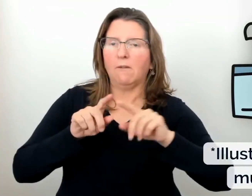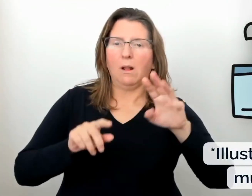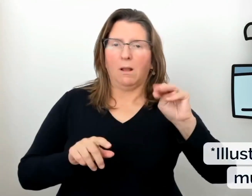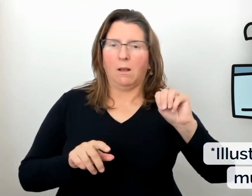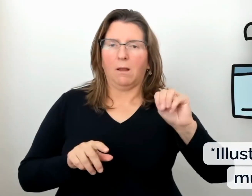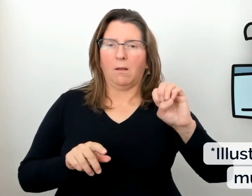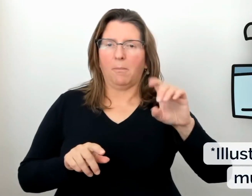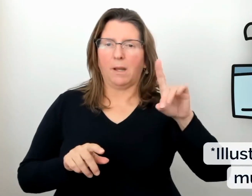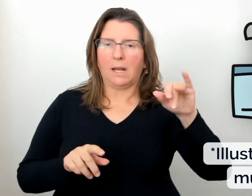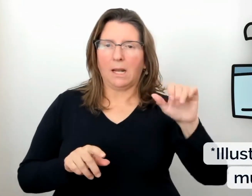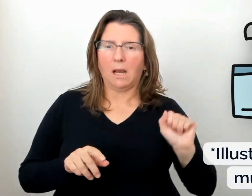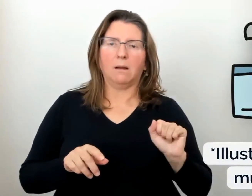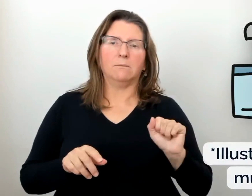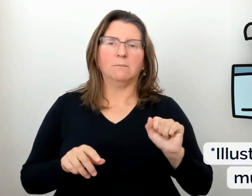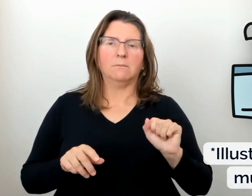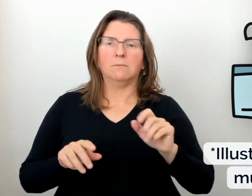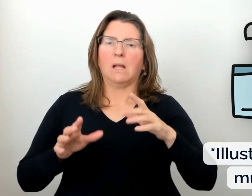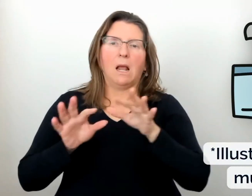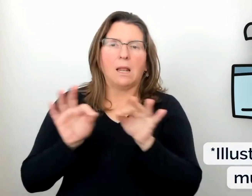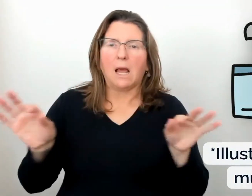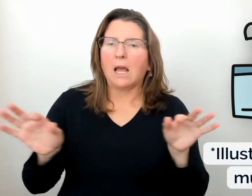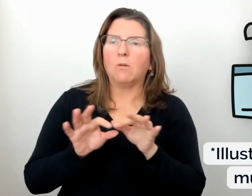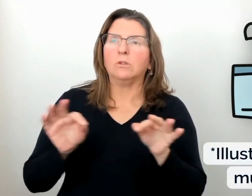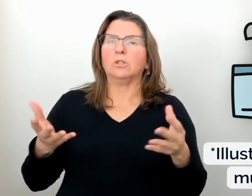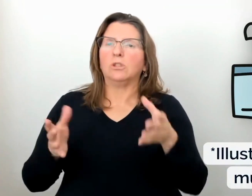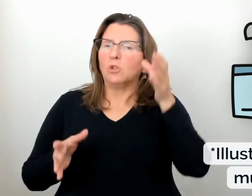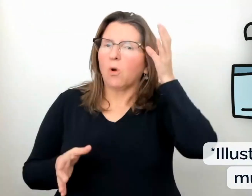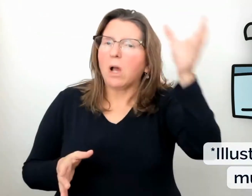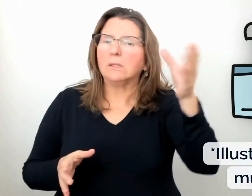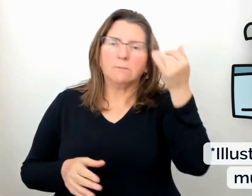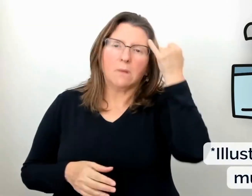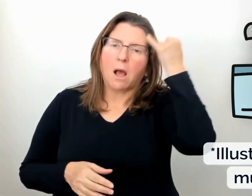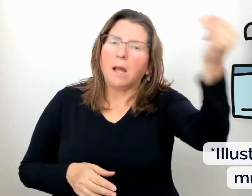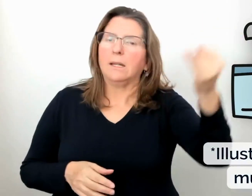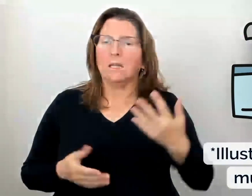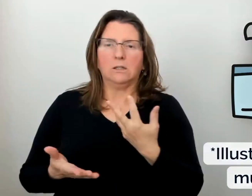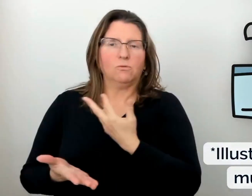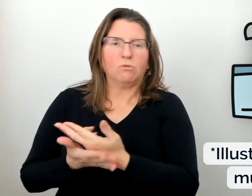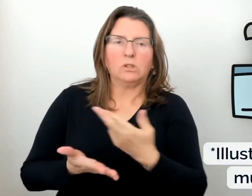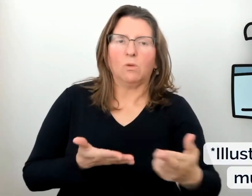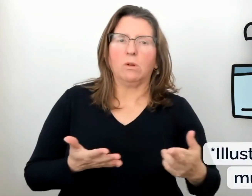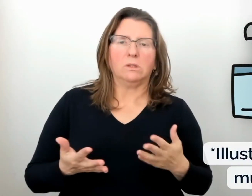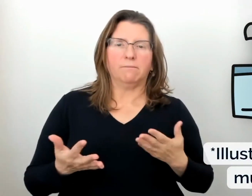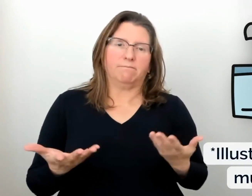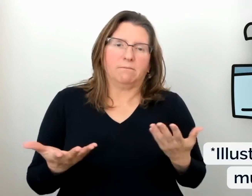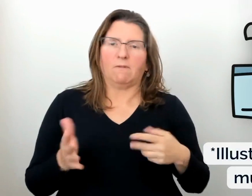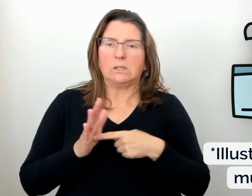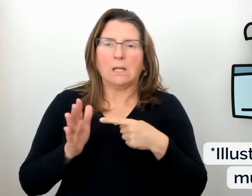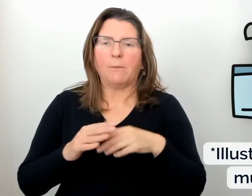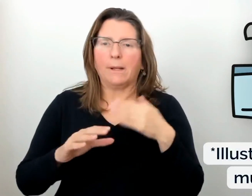Represent the language, concepts or resources through various media.